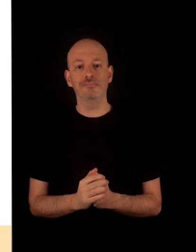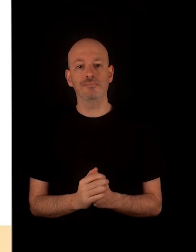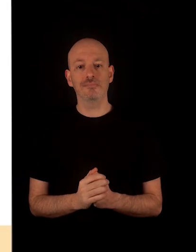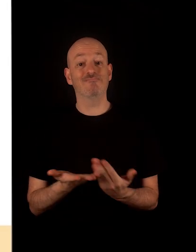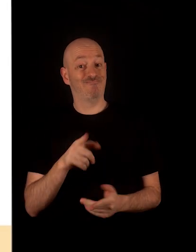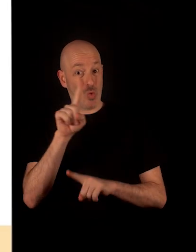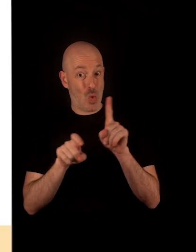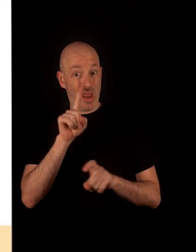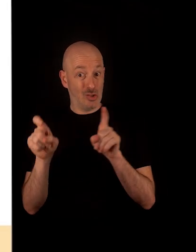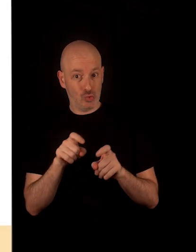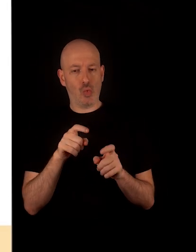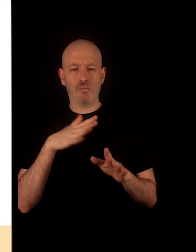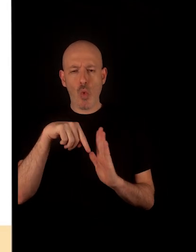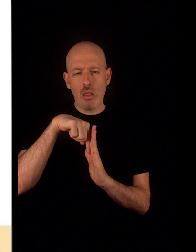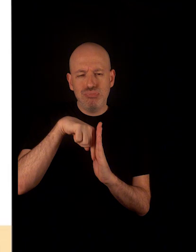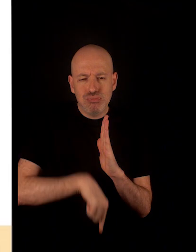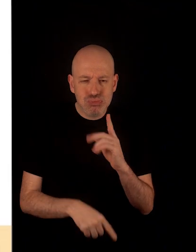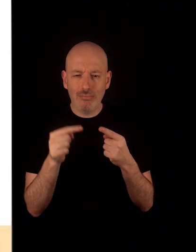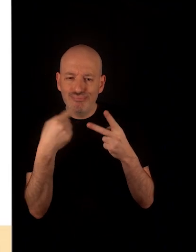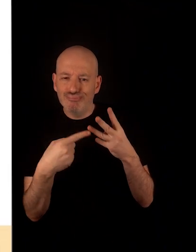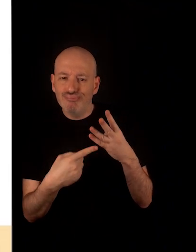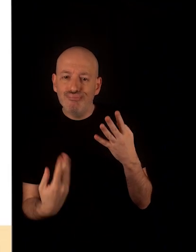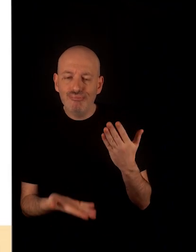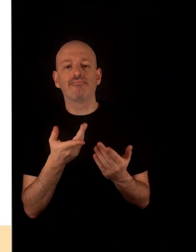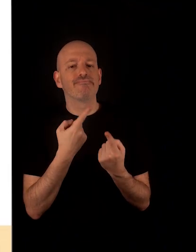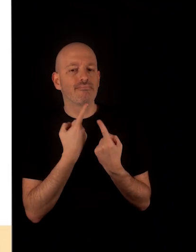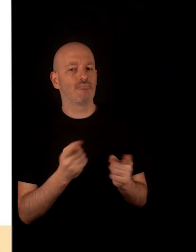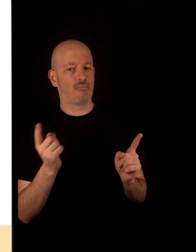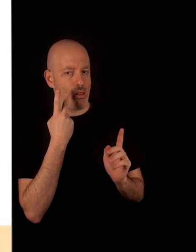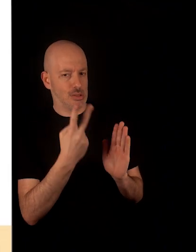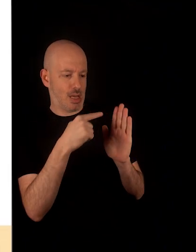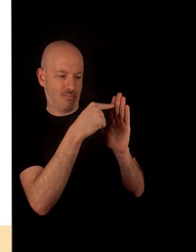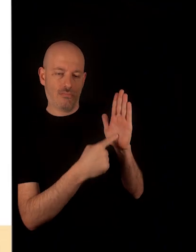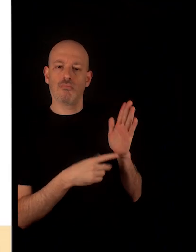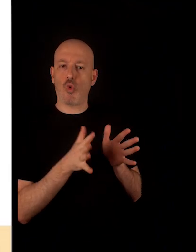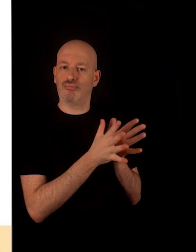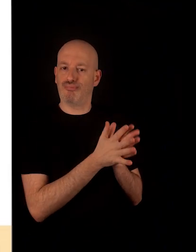each application and the evaluation criteria are seen here